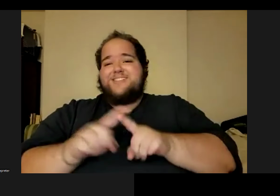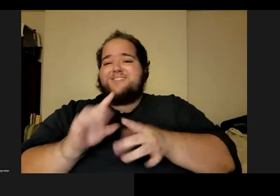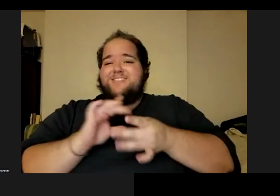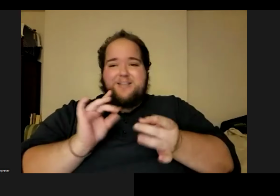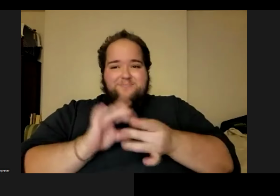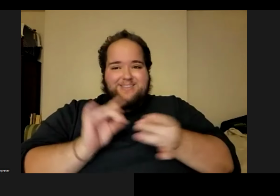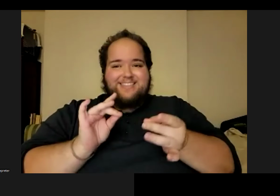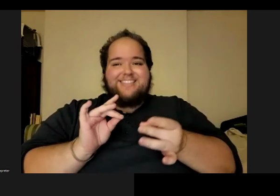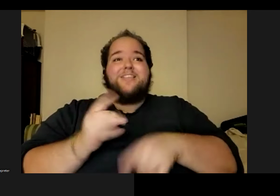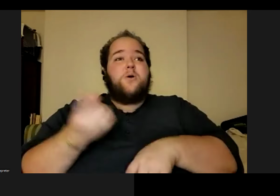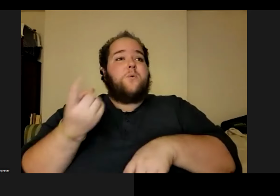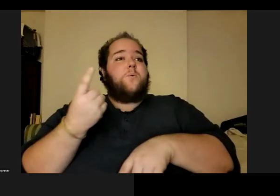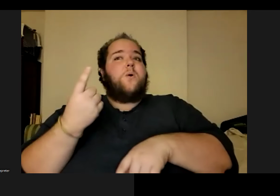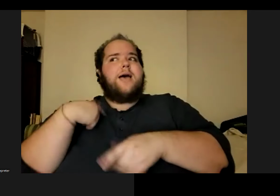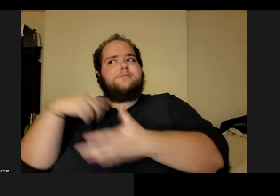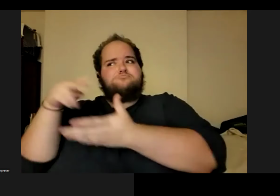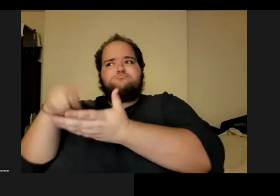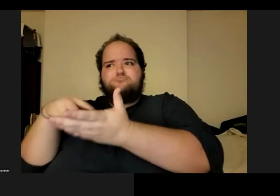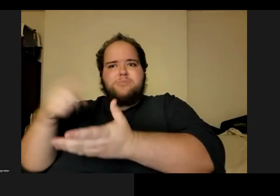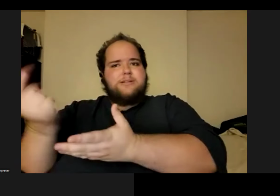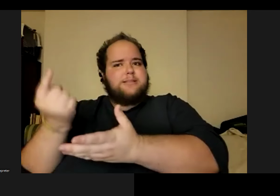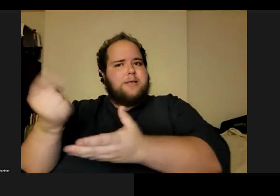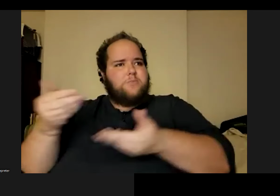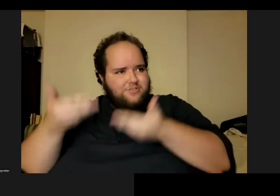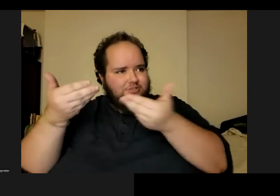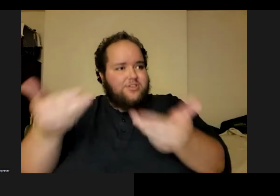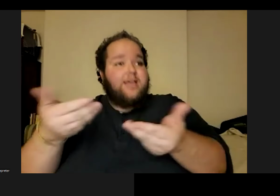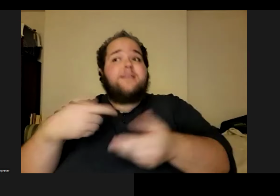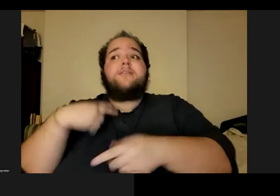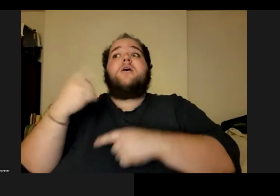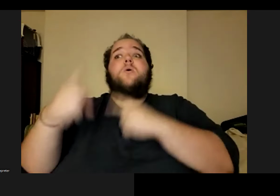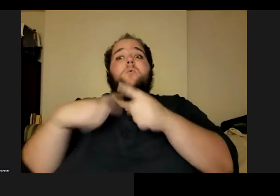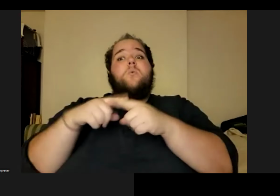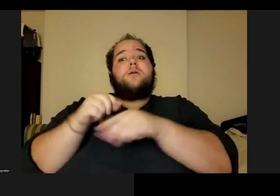online was they were saying when you send out a bio, it's also nice to send an art statement